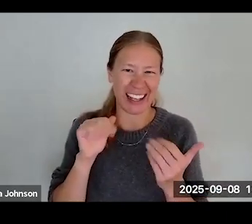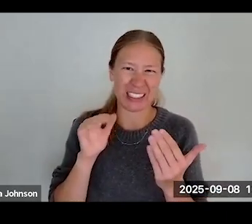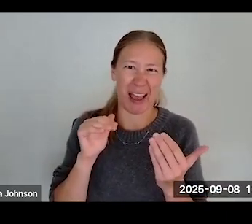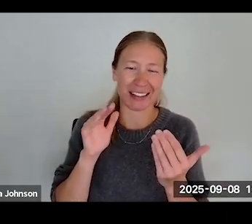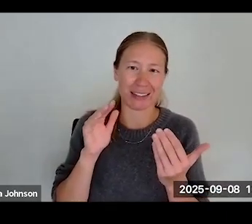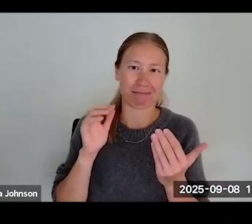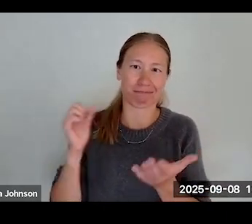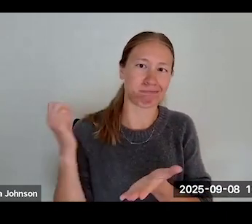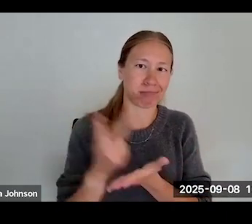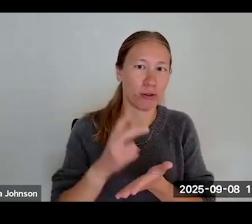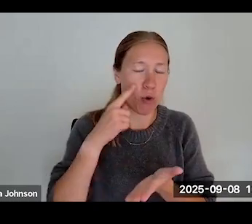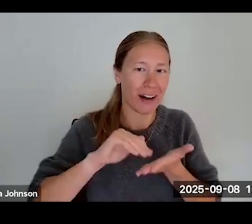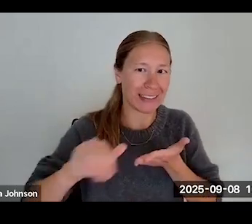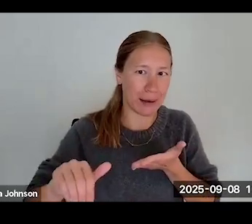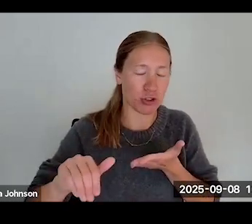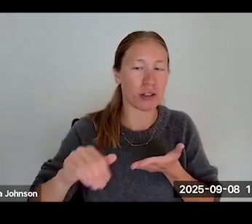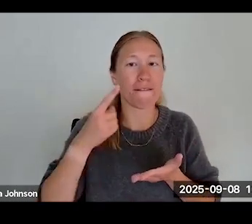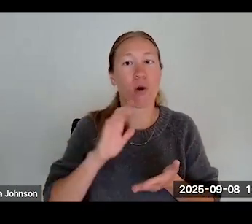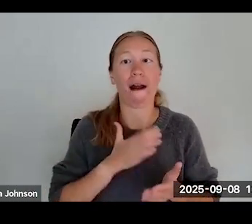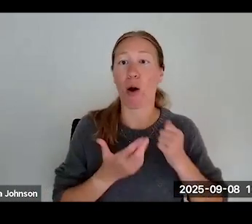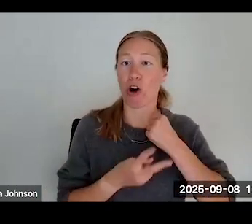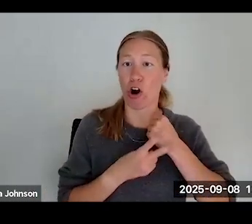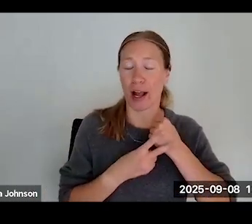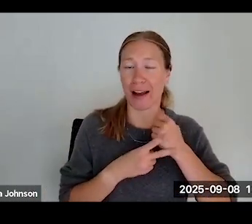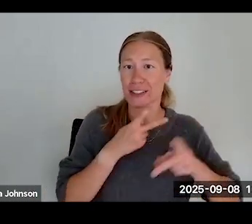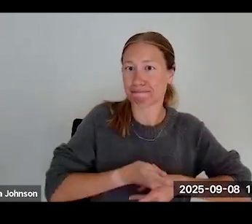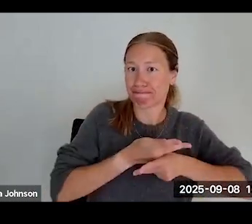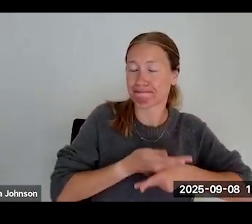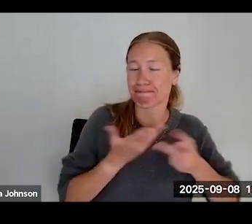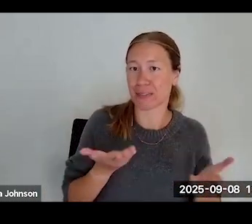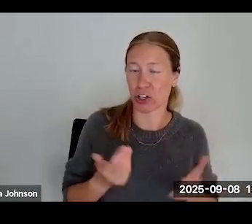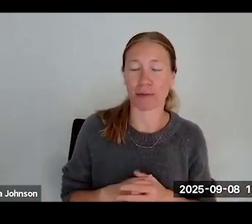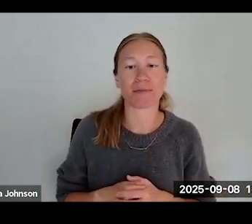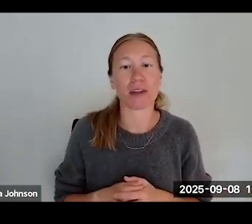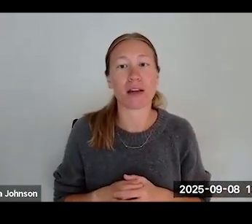for our archives that we maintain. So these are archive services